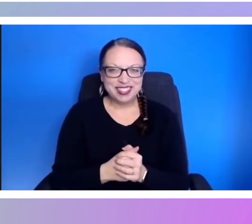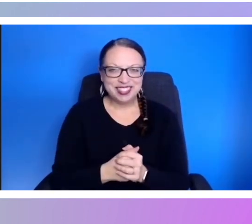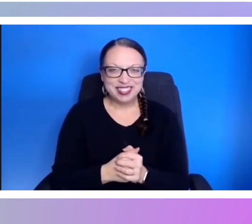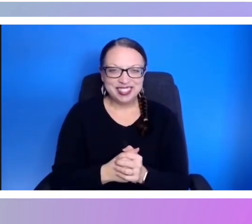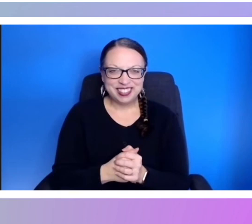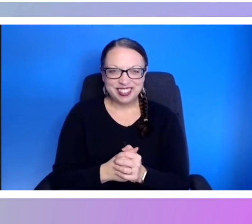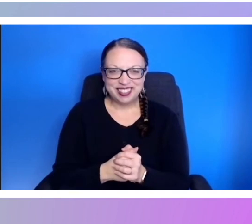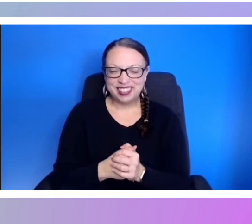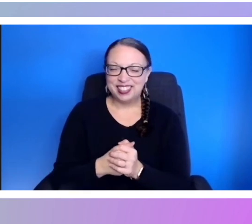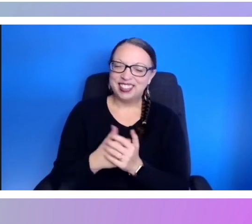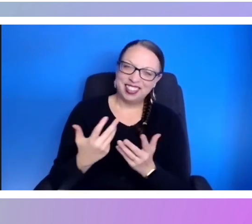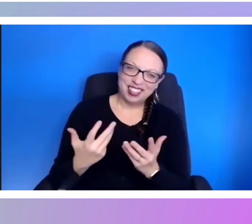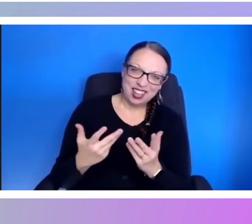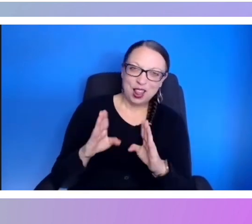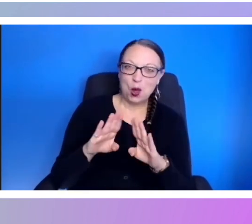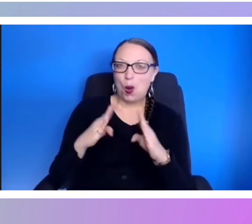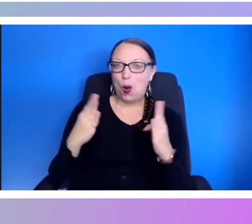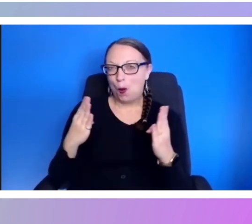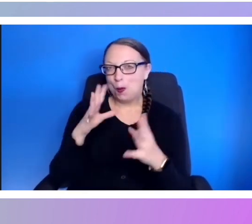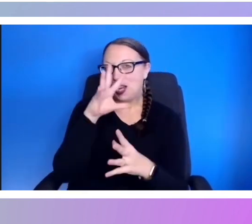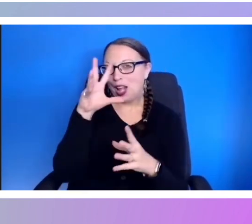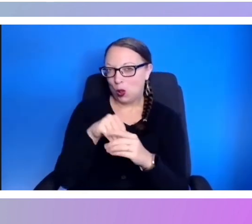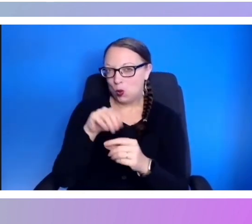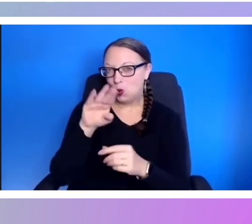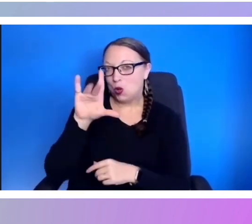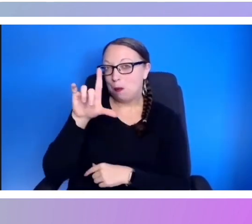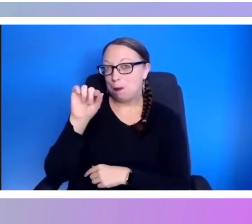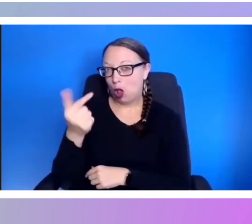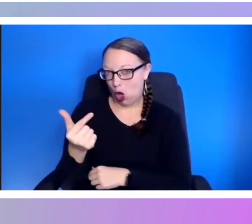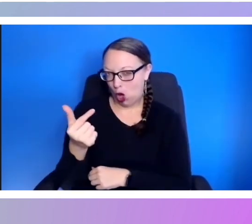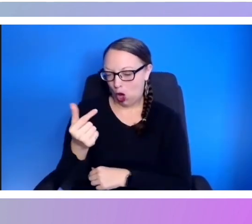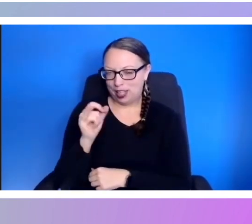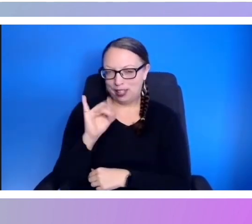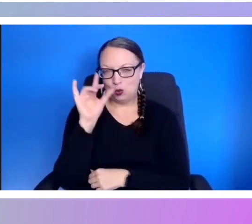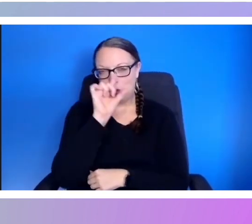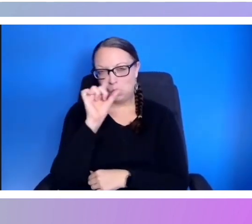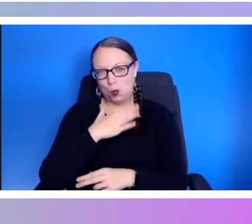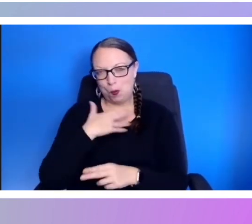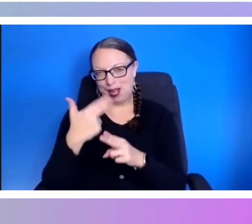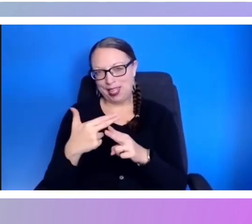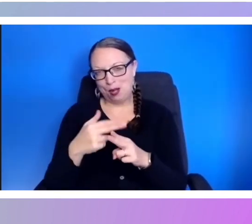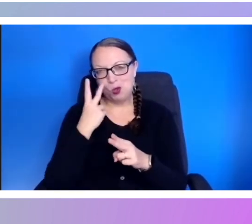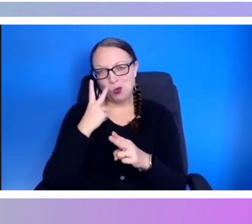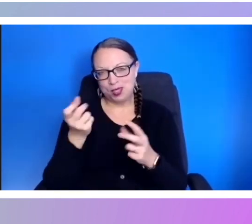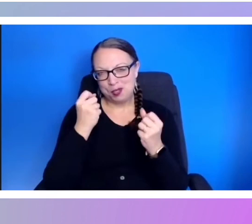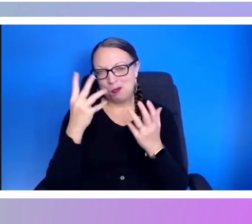On the open inclusion blog is one of them. If you google my name you'll find a whole bunch of illustrations as well,